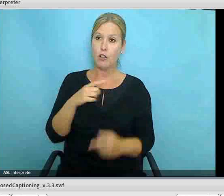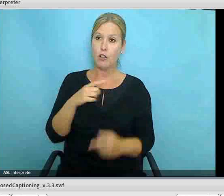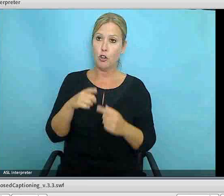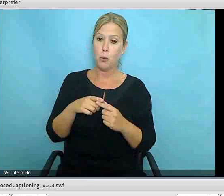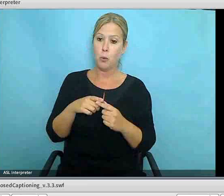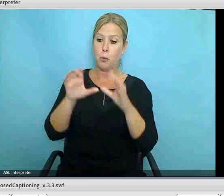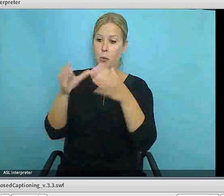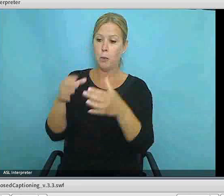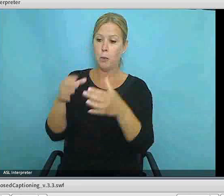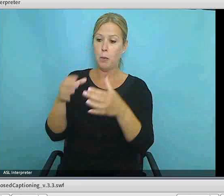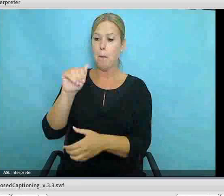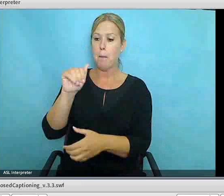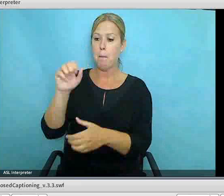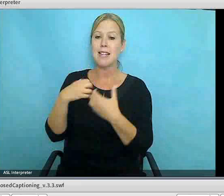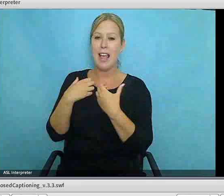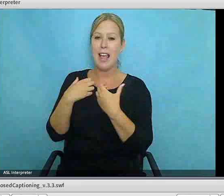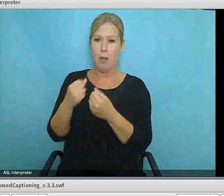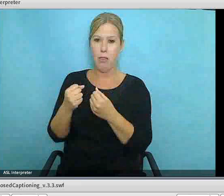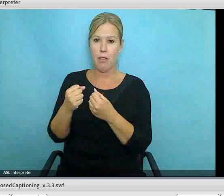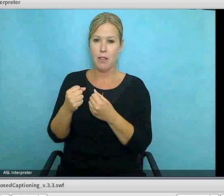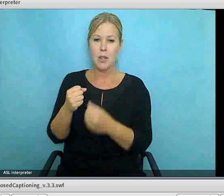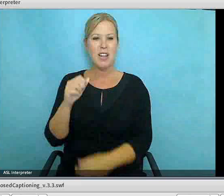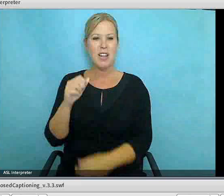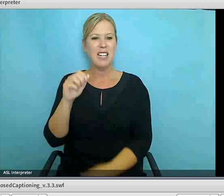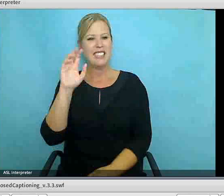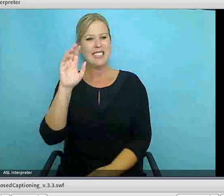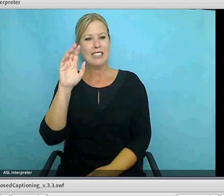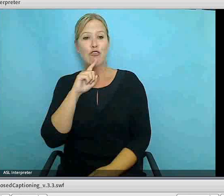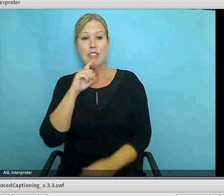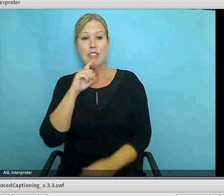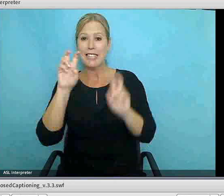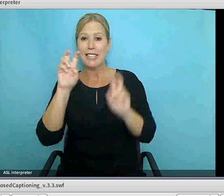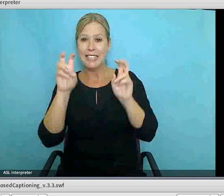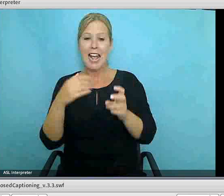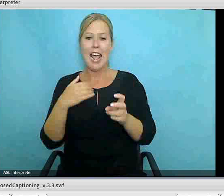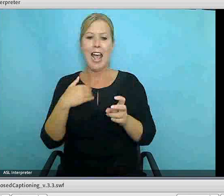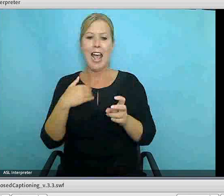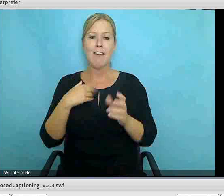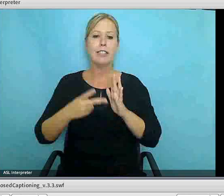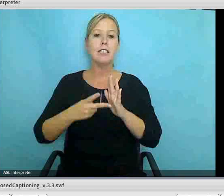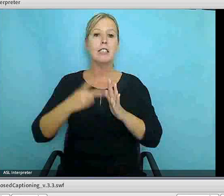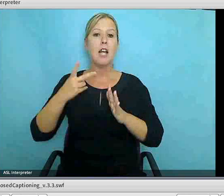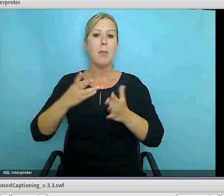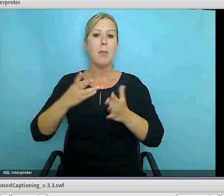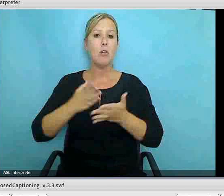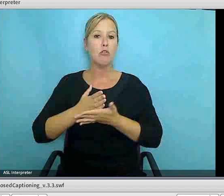And there is a lot of effort to make those appeal rights clear to them in the documentation